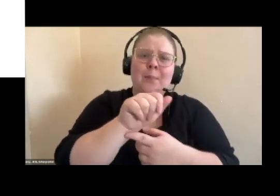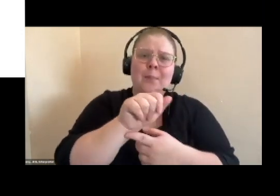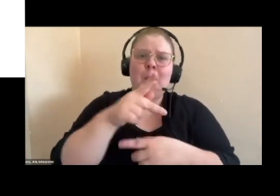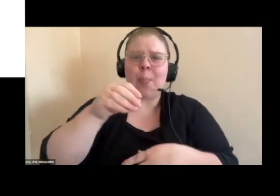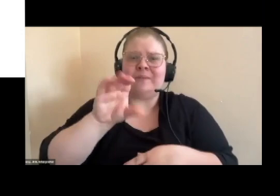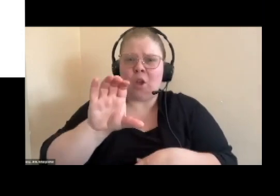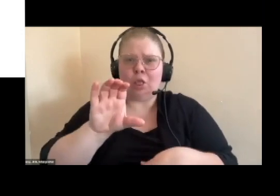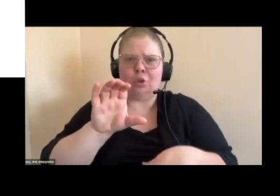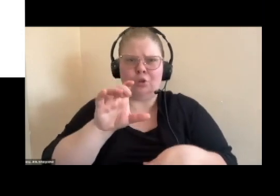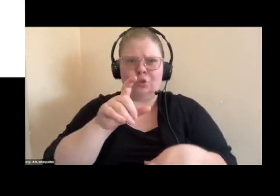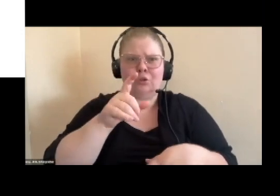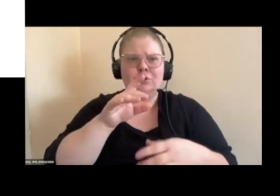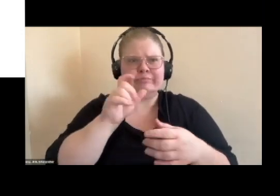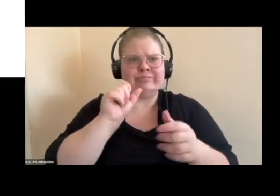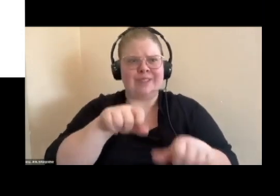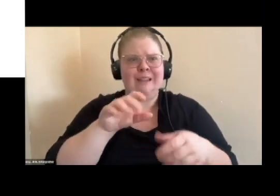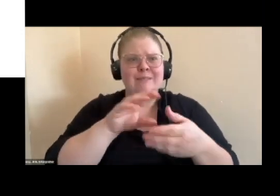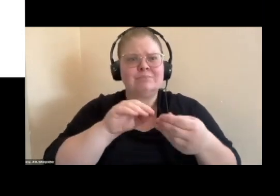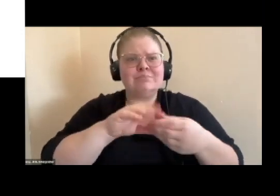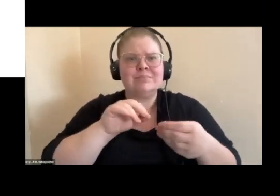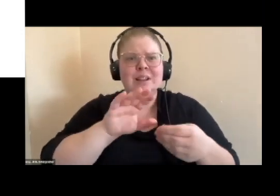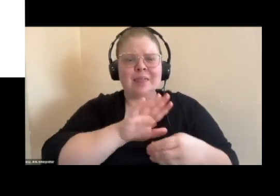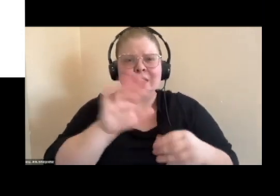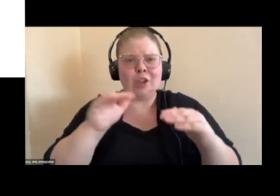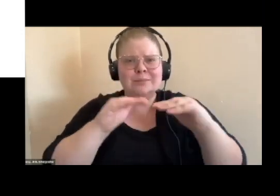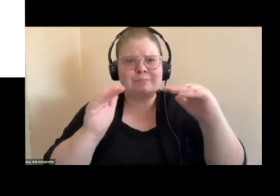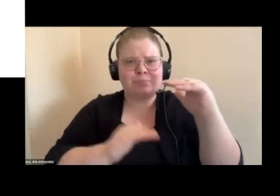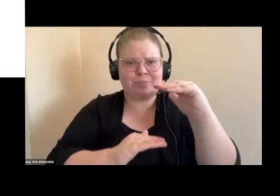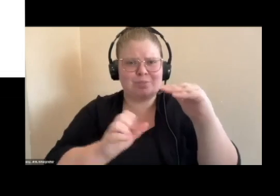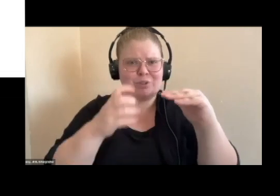are accessing and using HCBS.